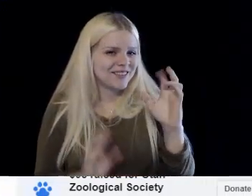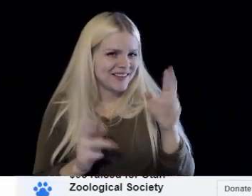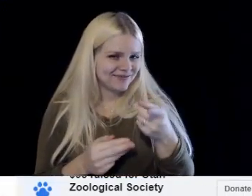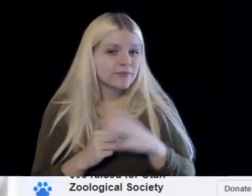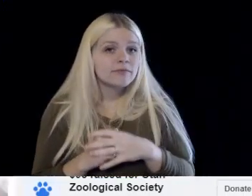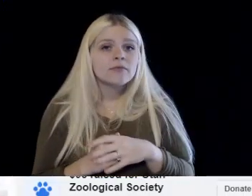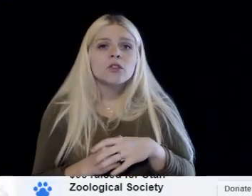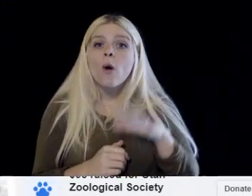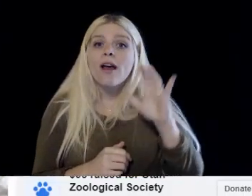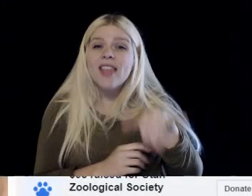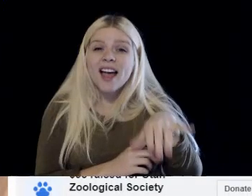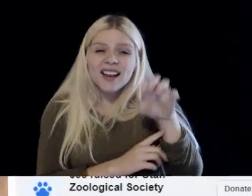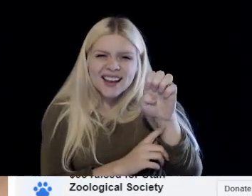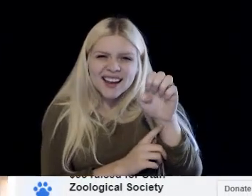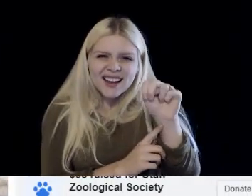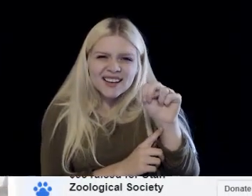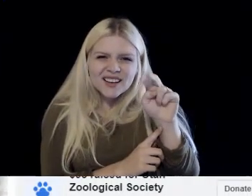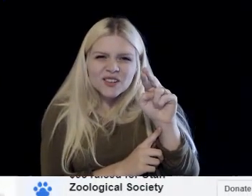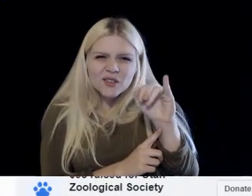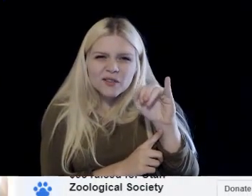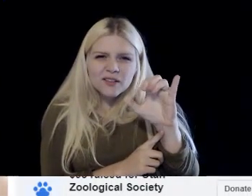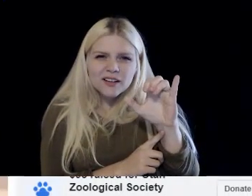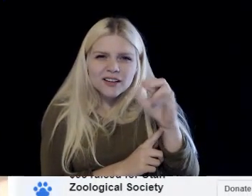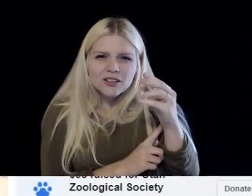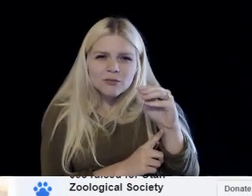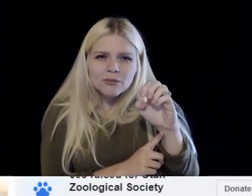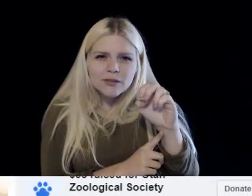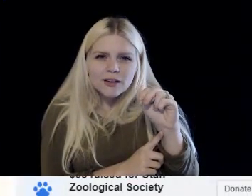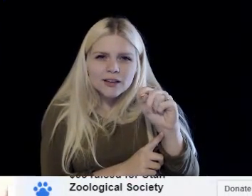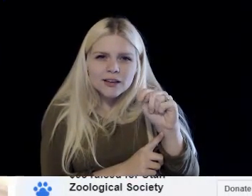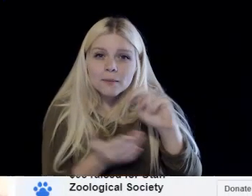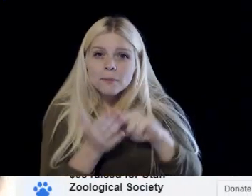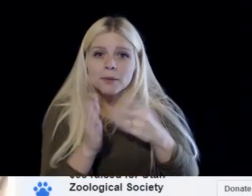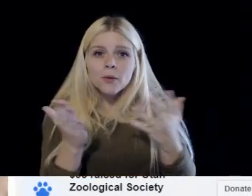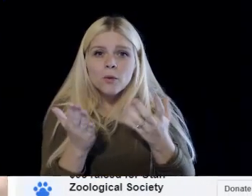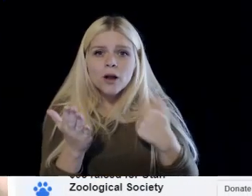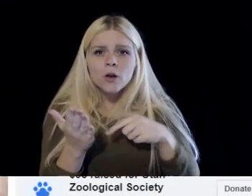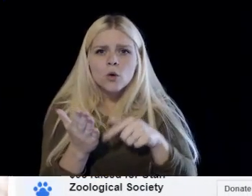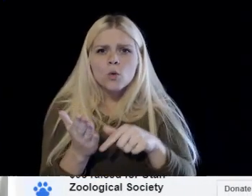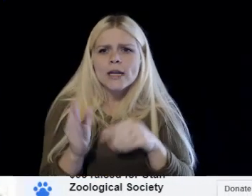call ways that we engage the animals. So we do it for a lot of different reasons. We want to keep